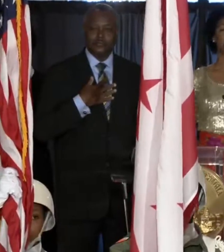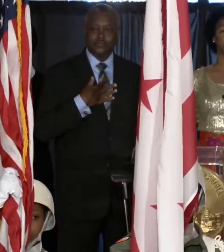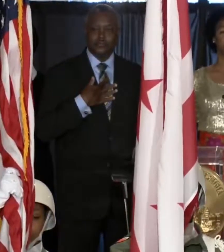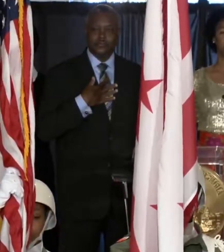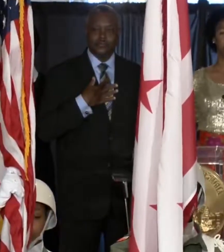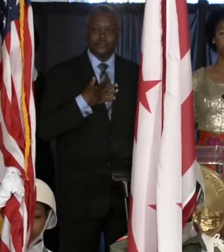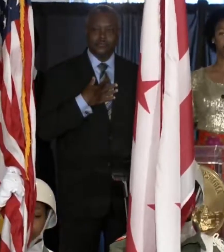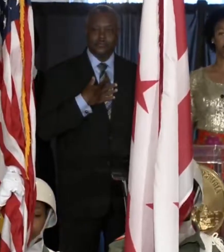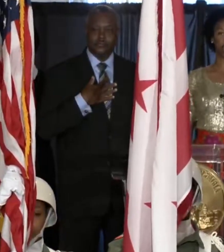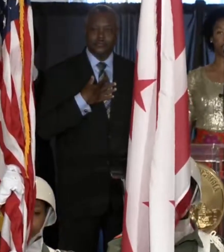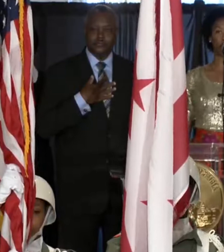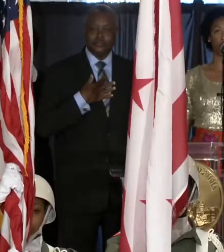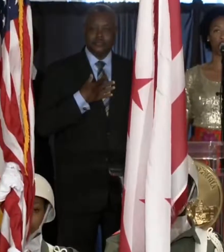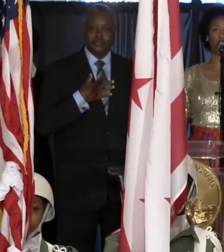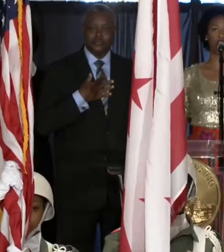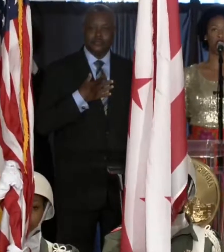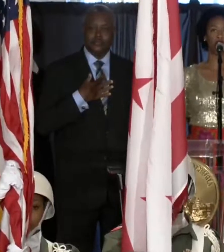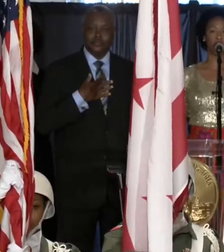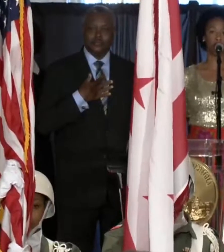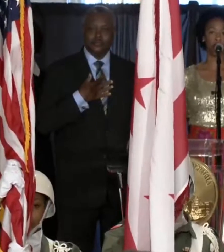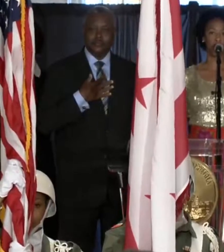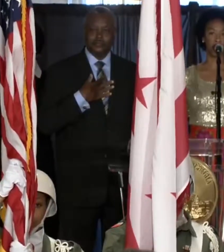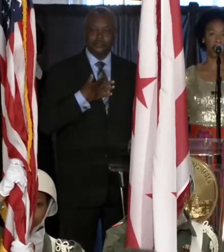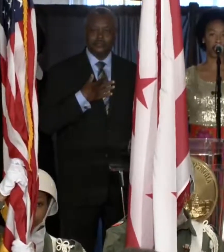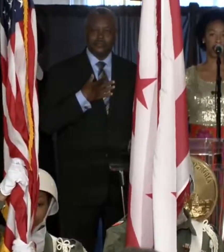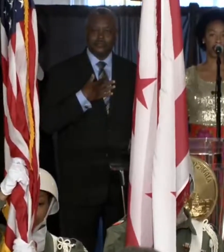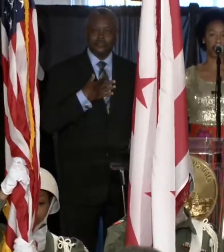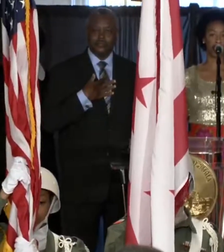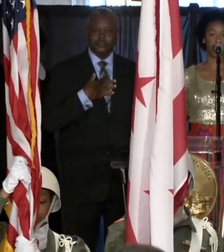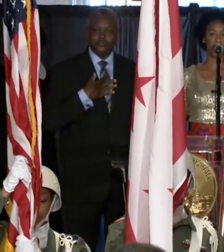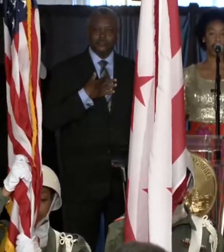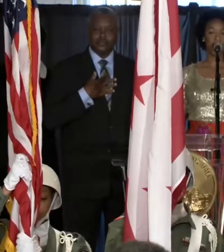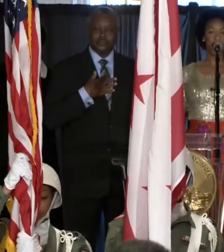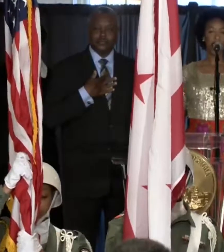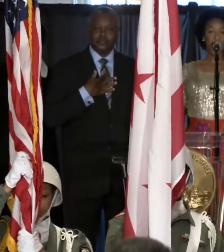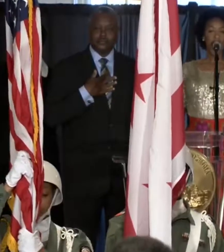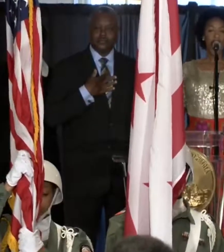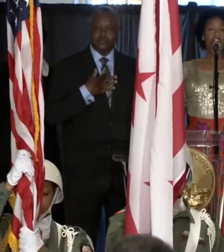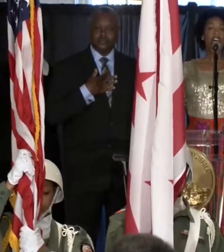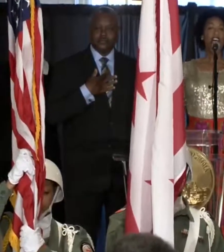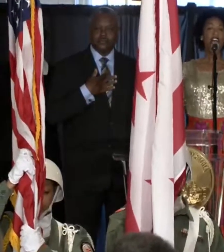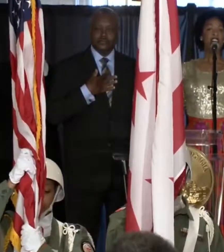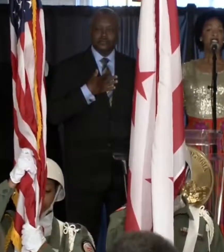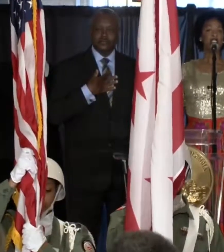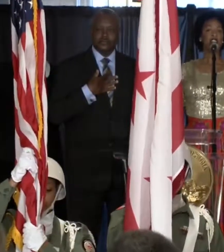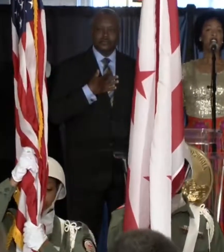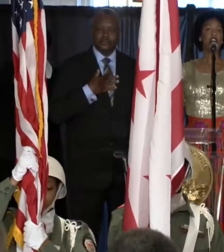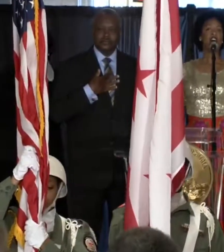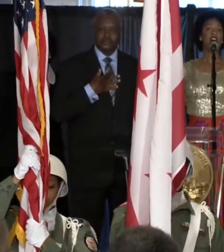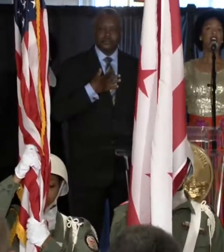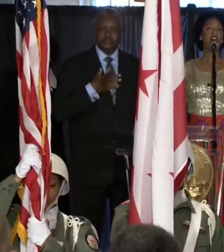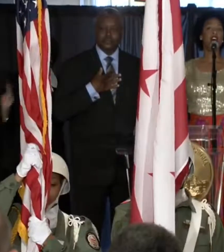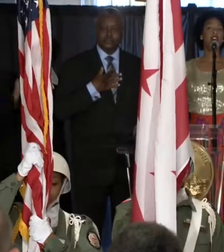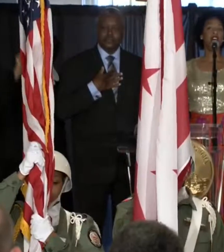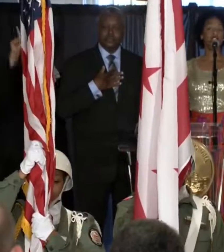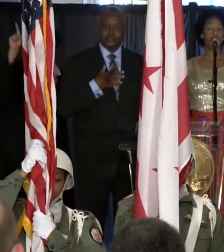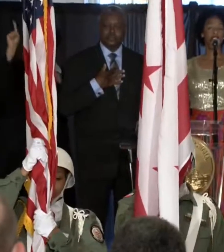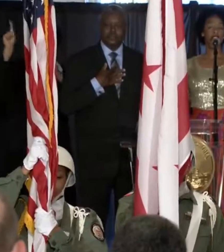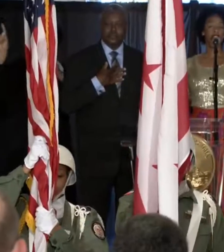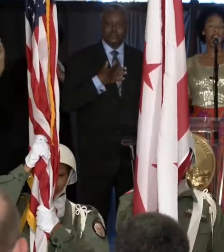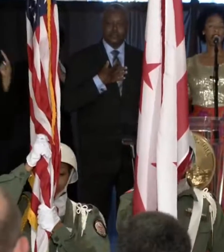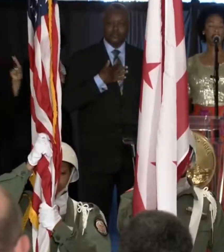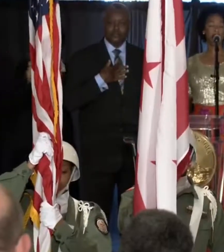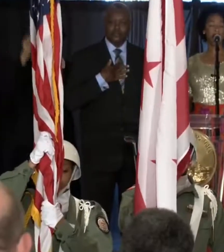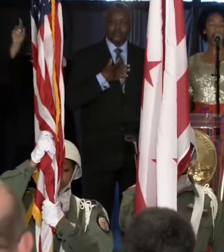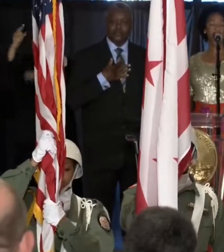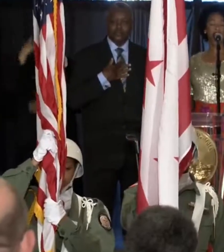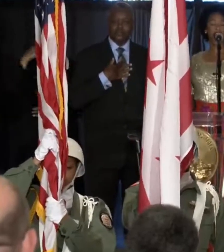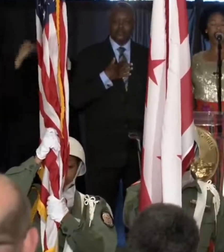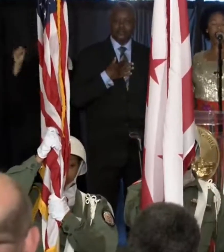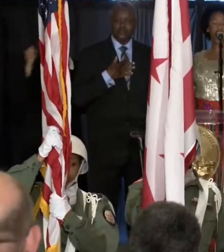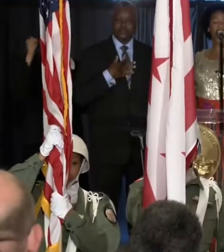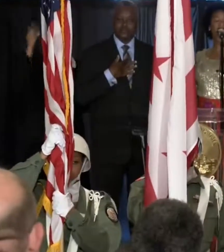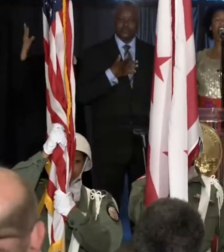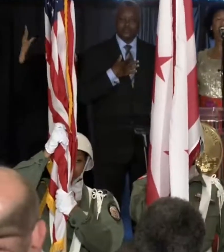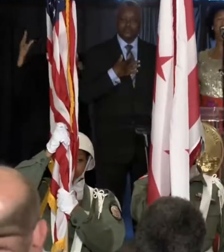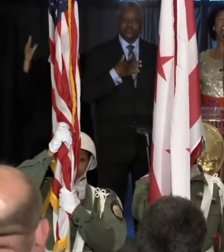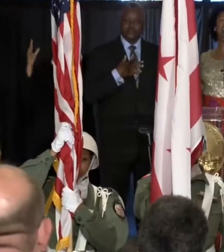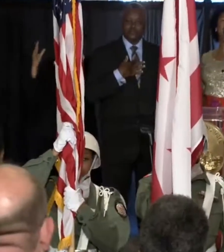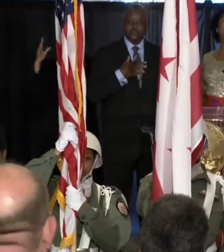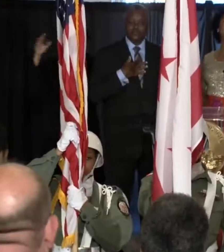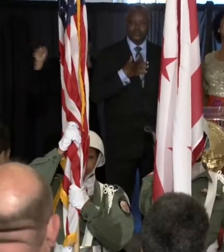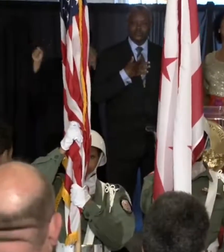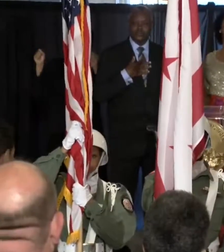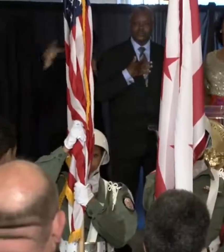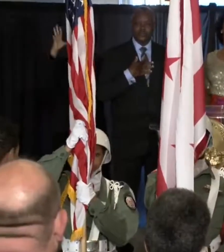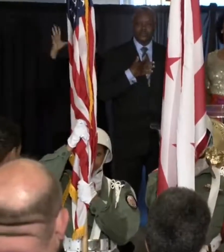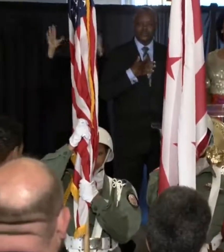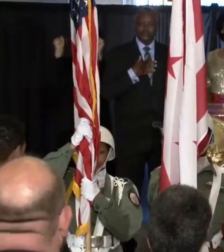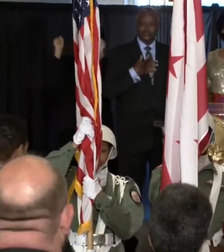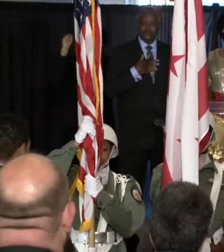AND THE ROCKET'S RED GLARE. THE